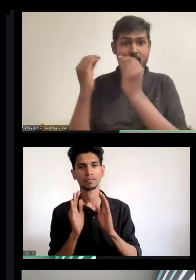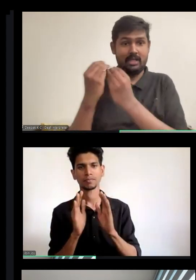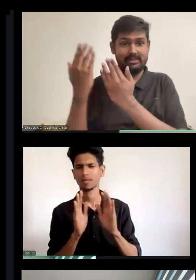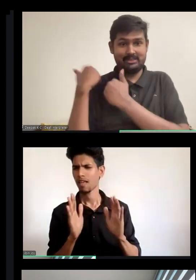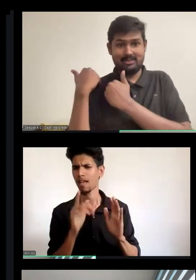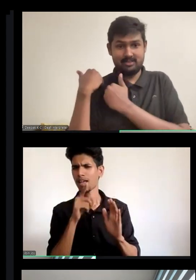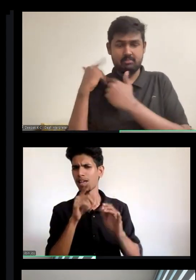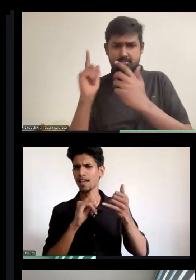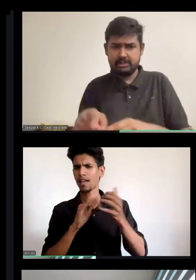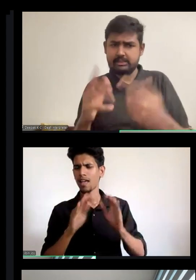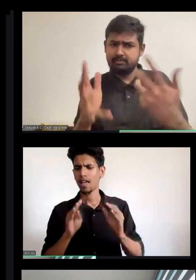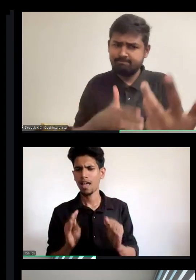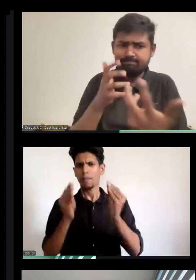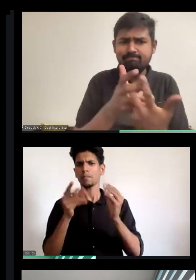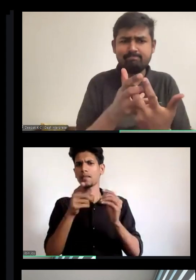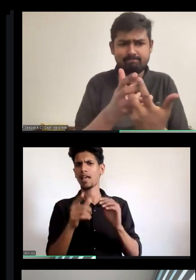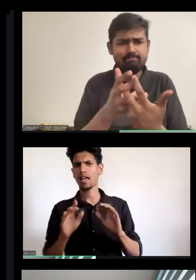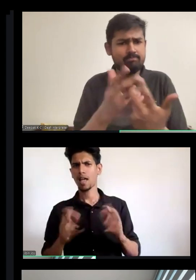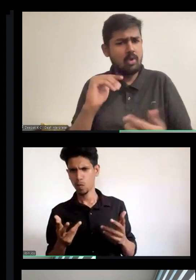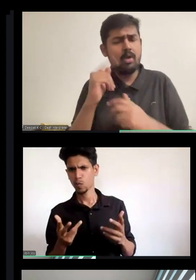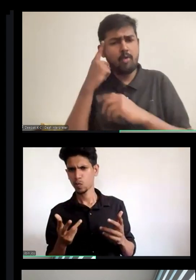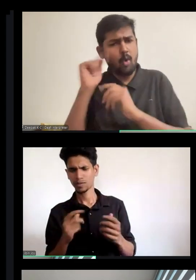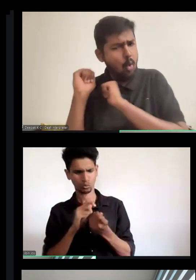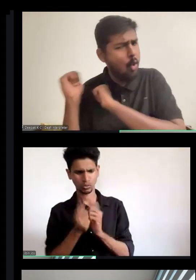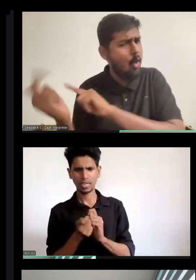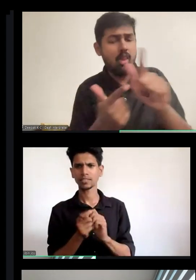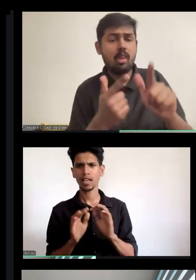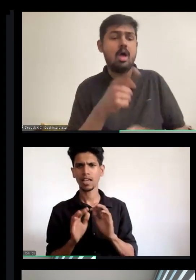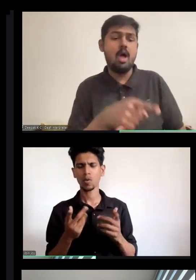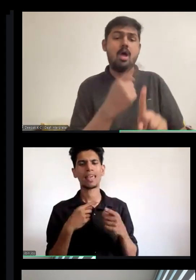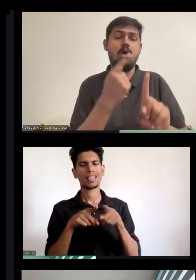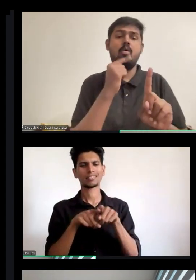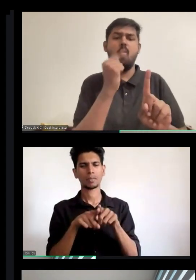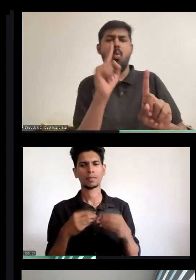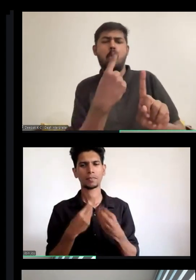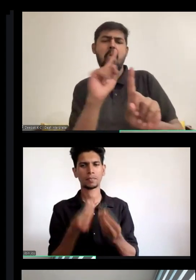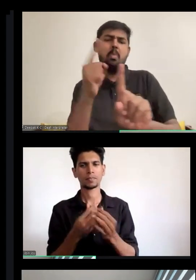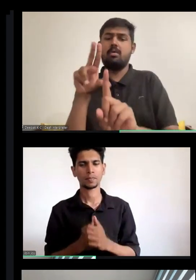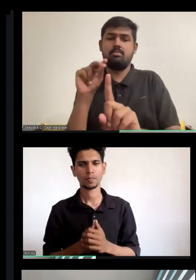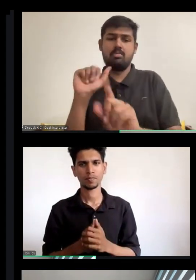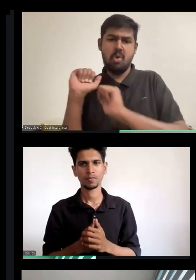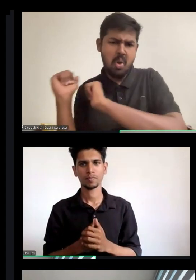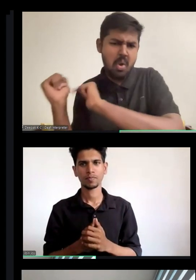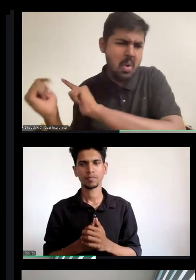I'm going to offer a couple of implementation examples, because if you can't really make it